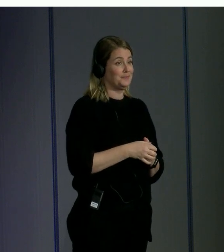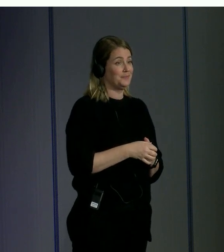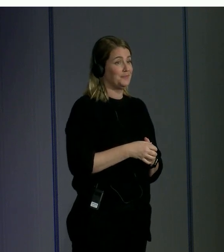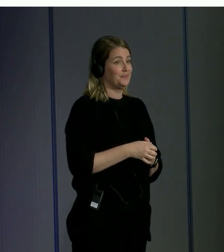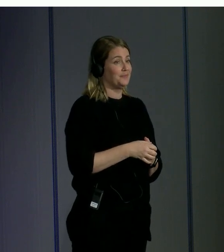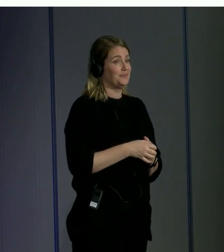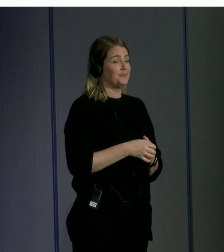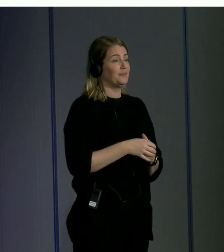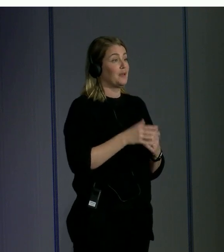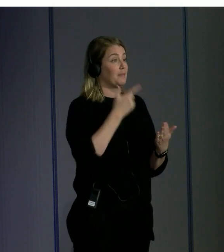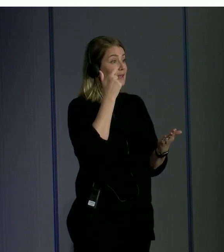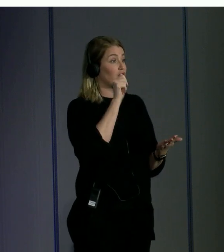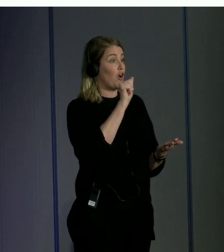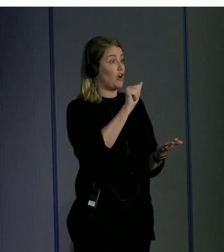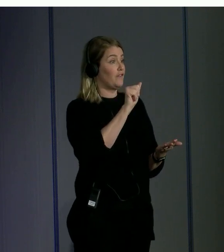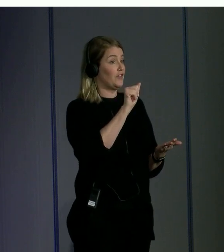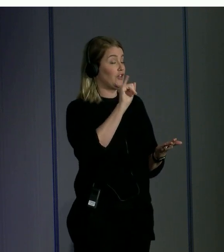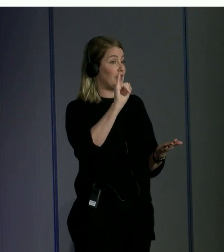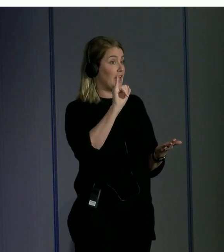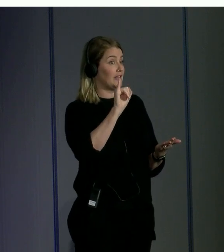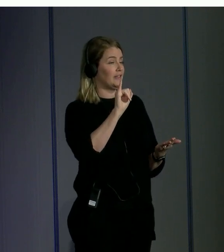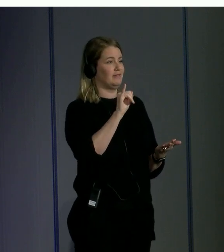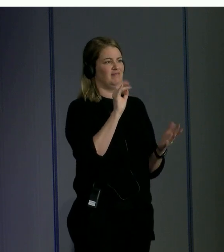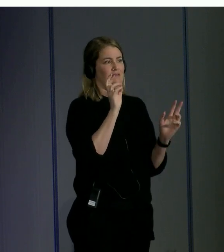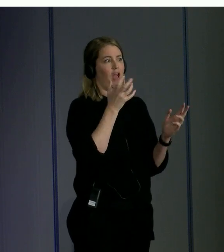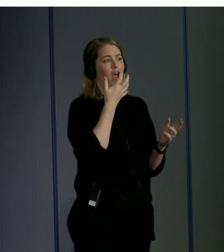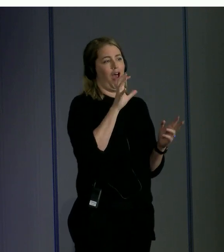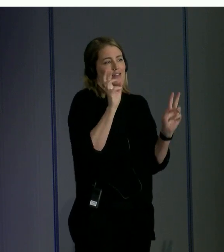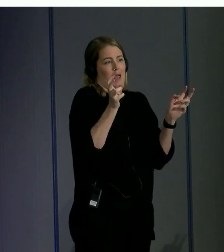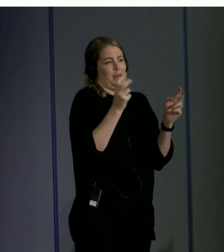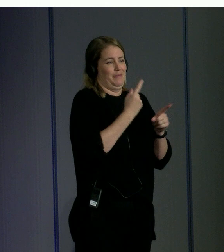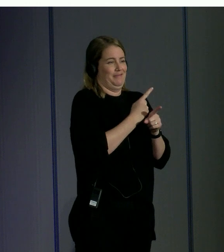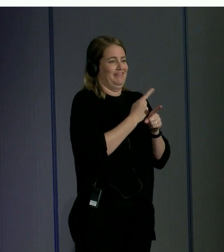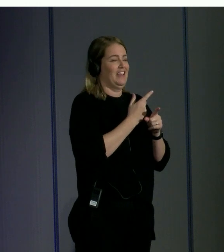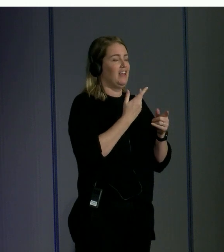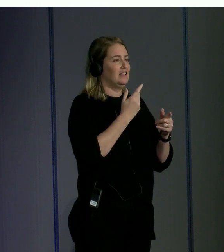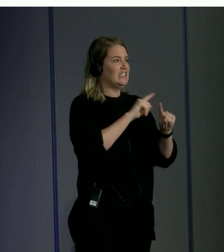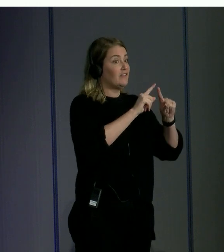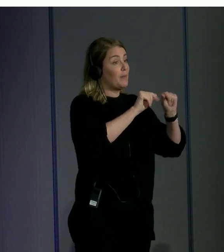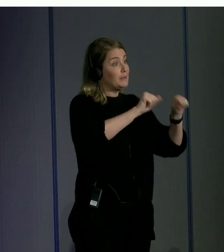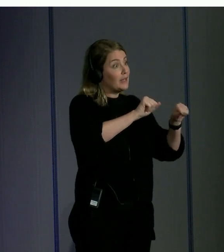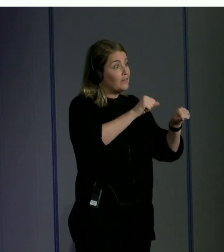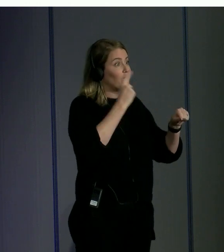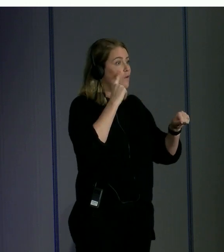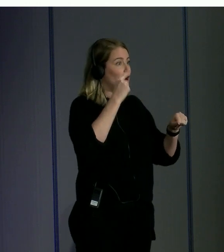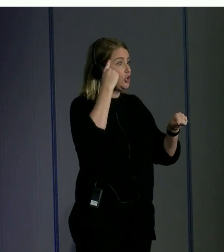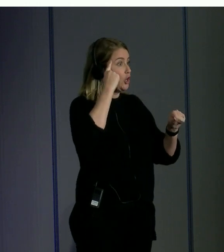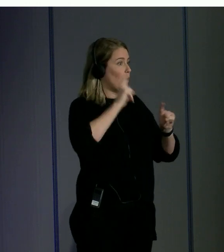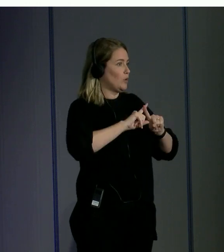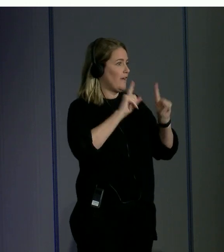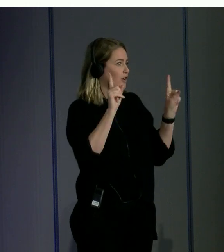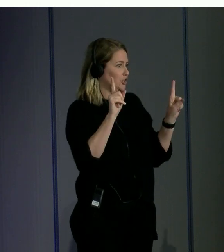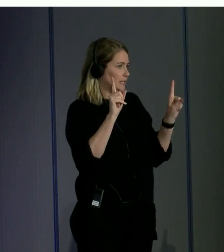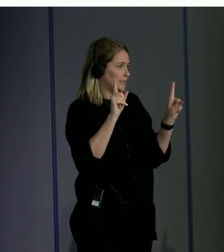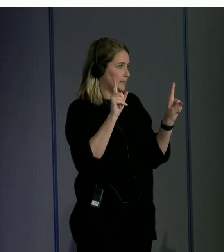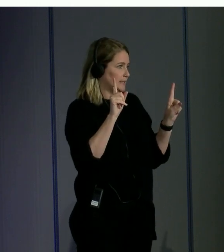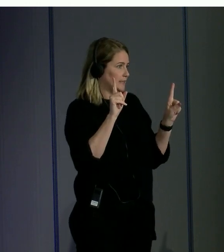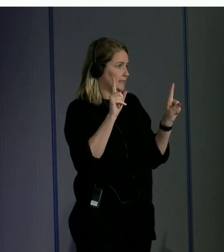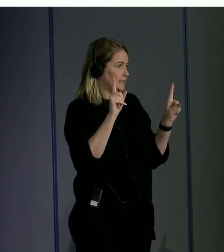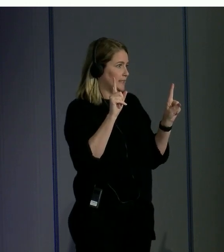Artificial intelligence is a hot topic and presents all sorts of potential problems for the neurodivergent.